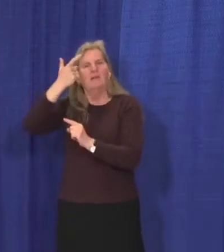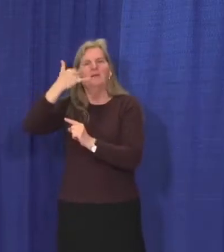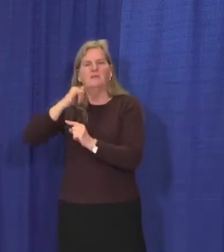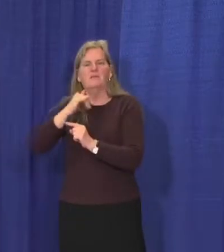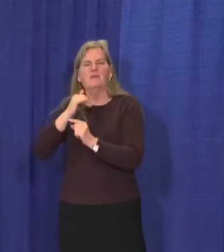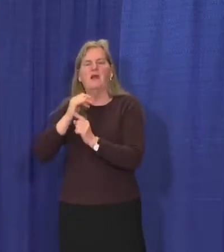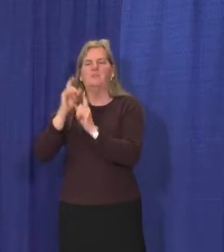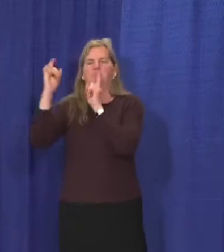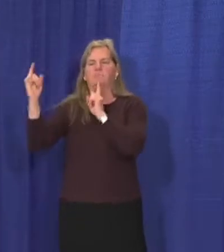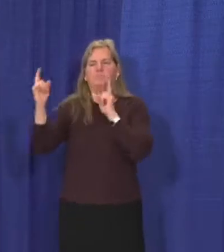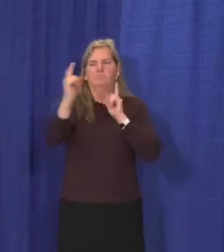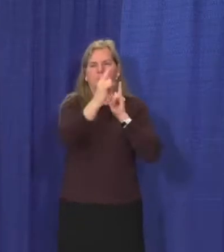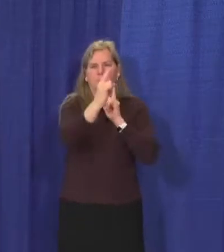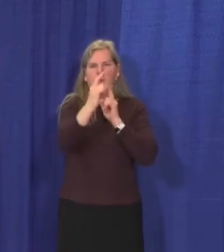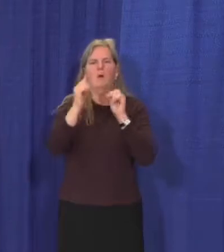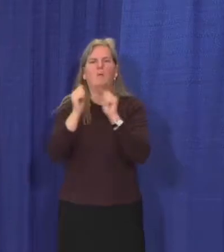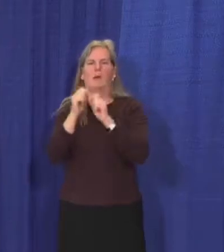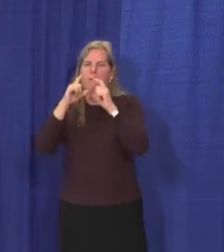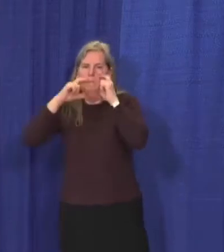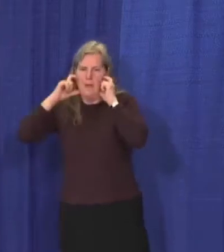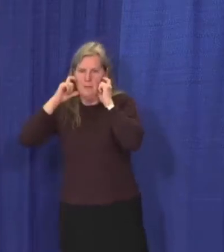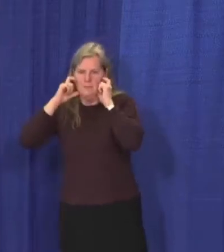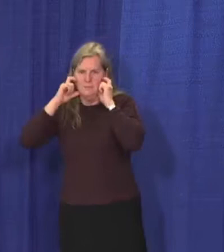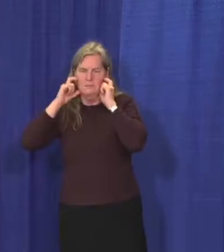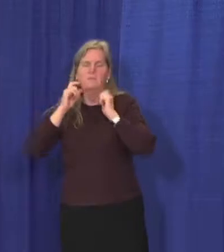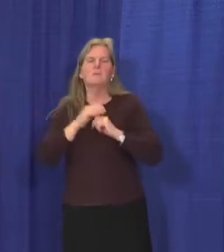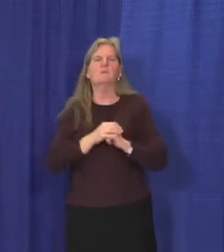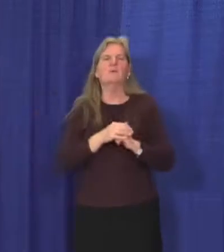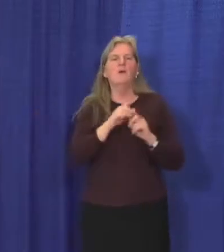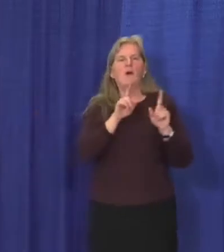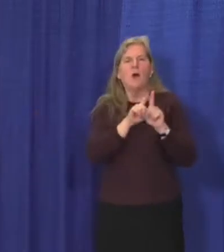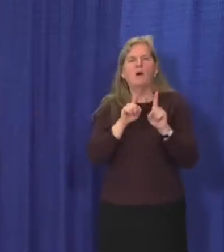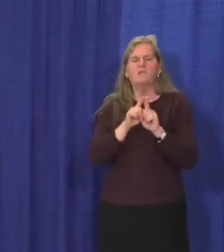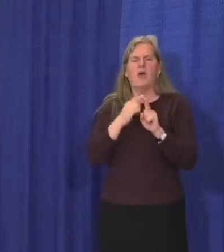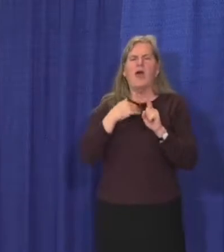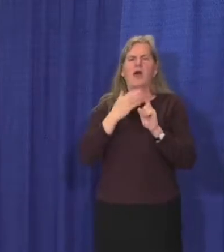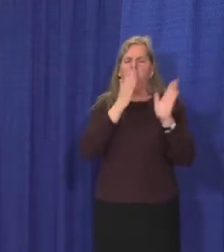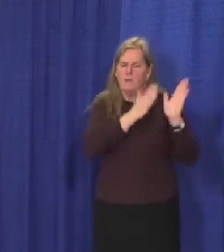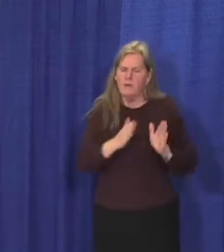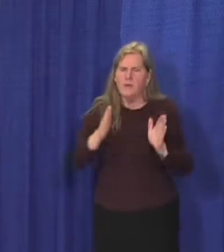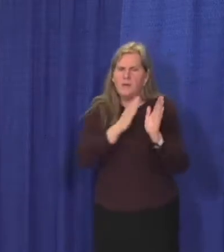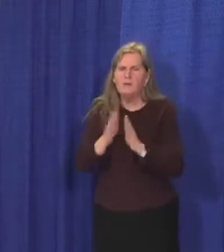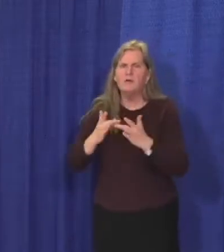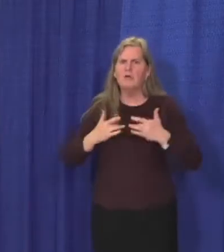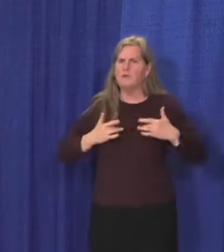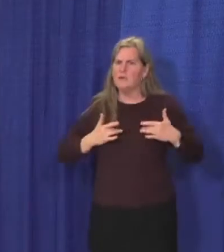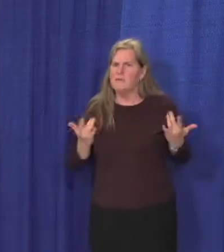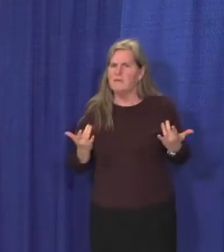outdoor gatherings to 100 people and are looking at increasing